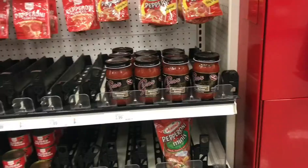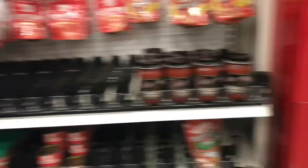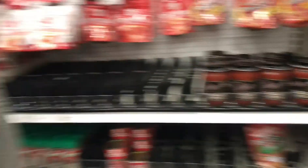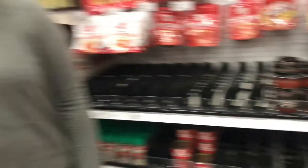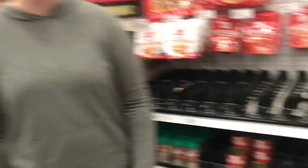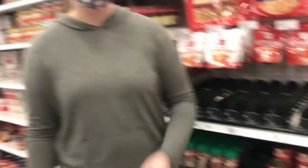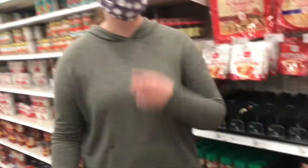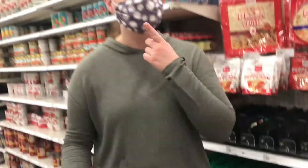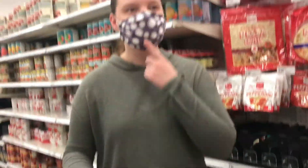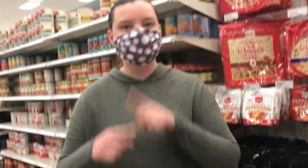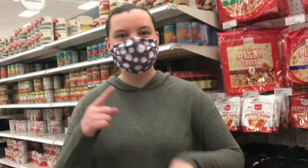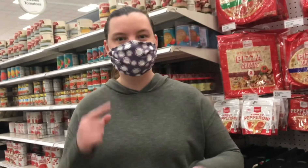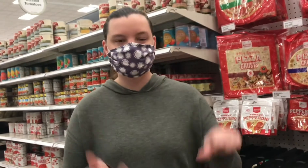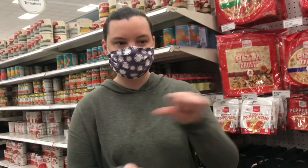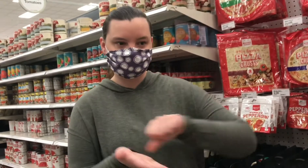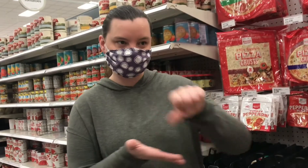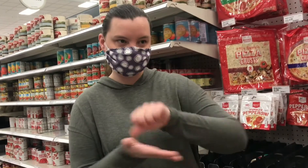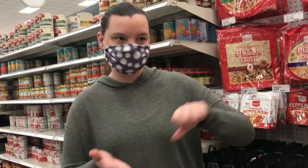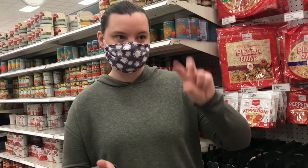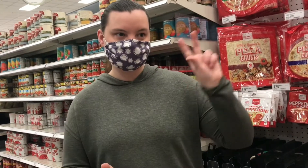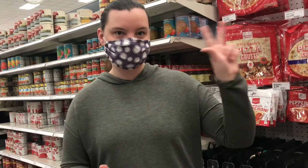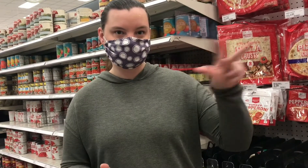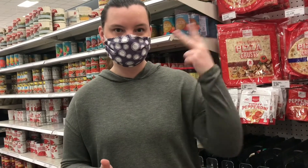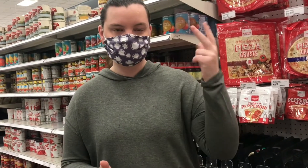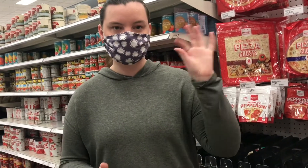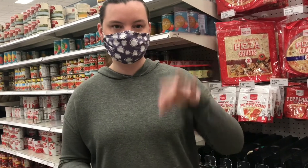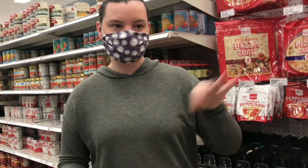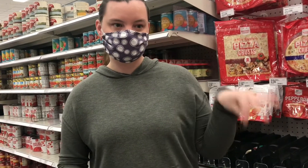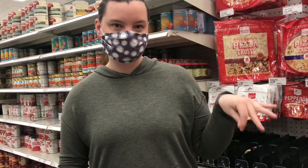Tomato sauce costs $3.99.